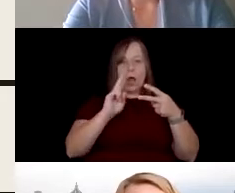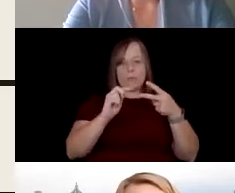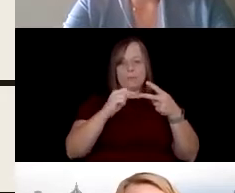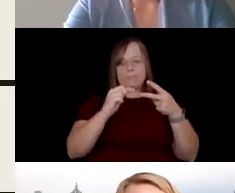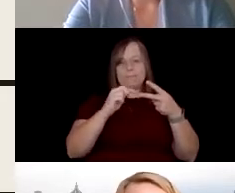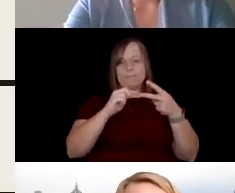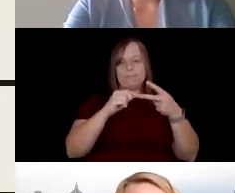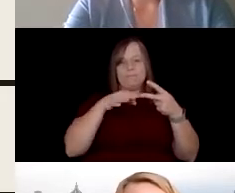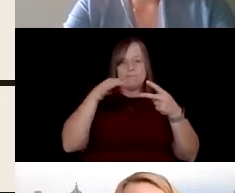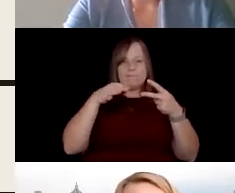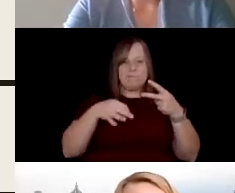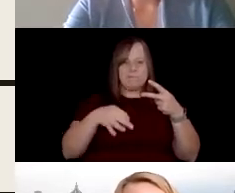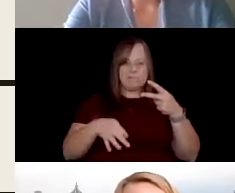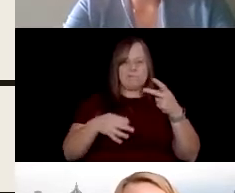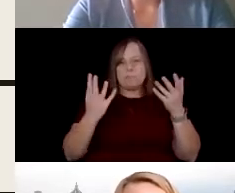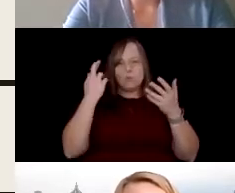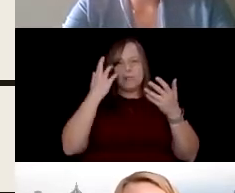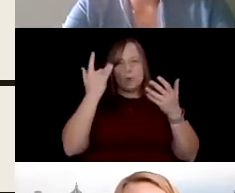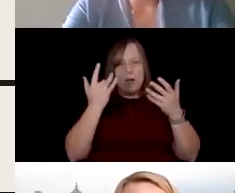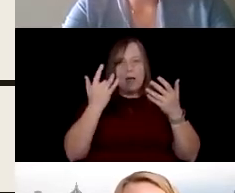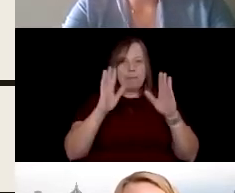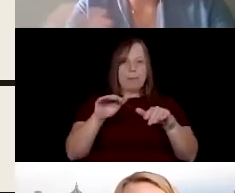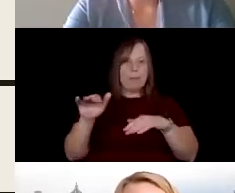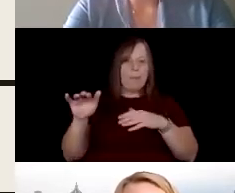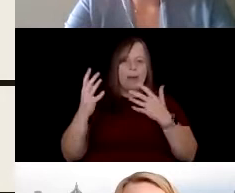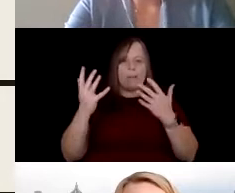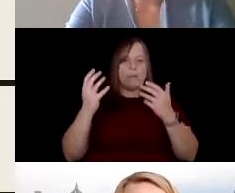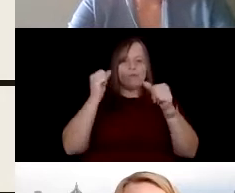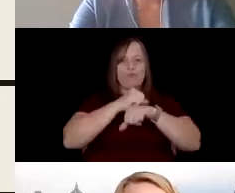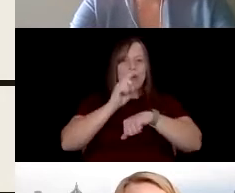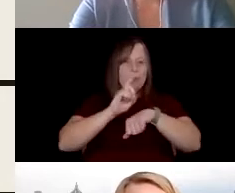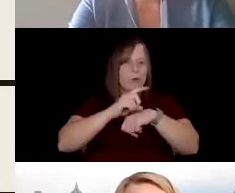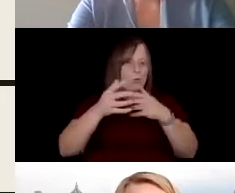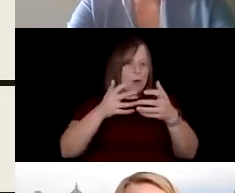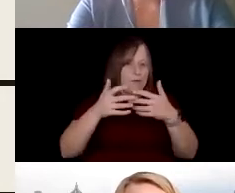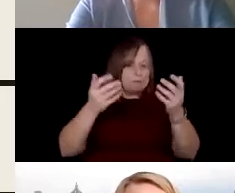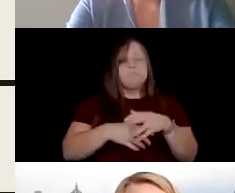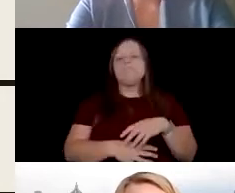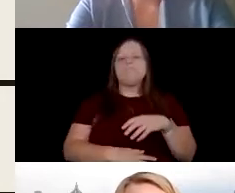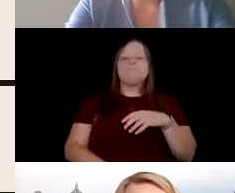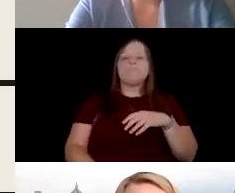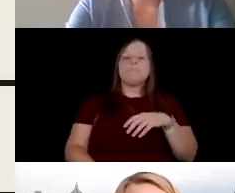that's the character of service. And then the reason might say drunk on duty, patterns of misconduct.